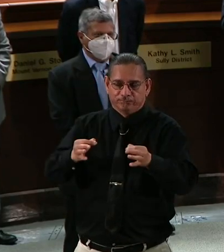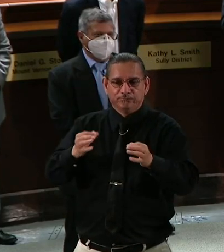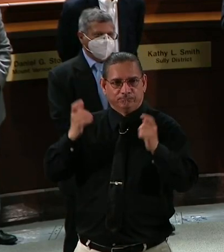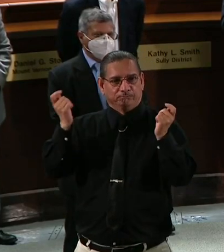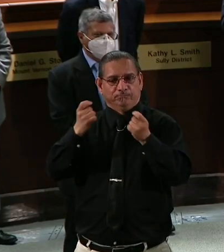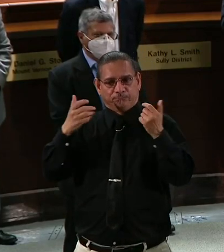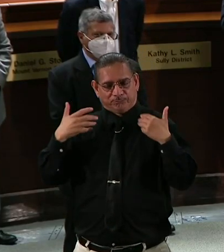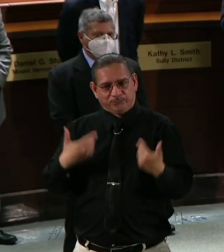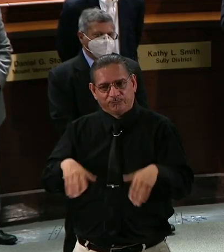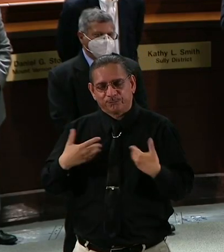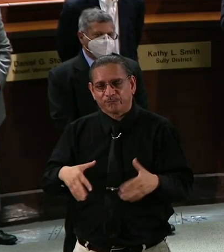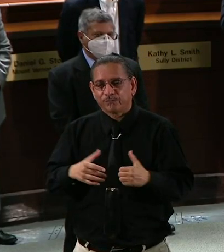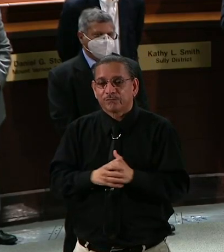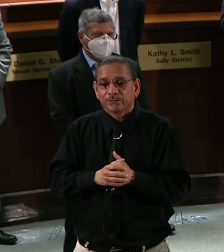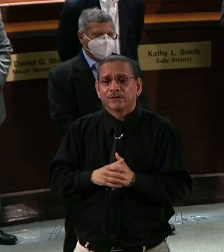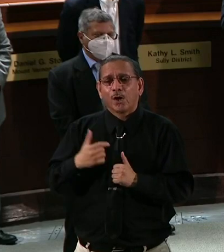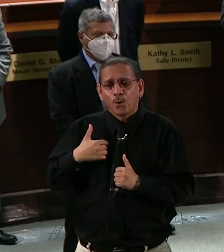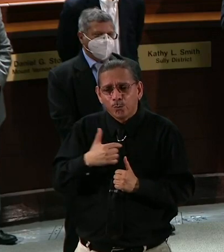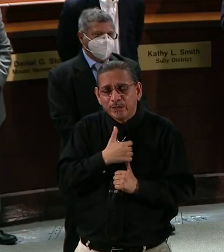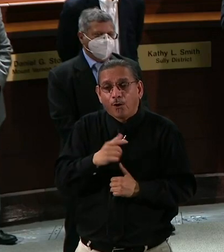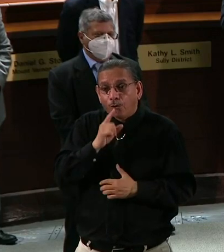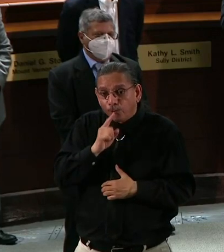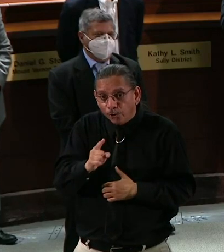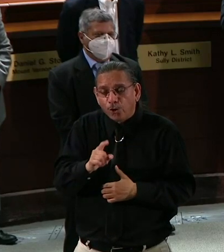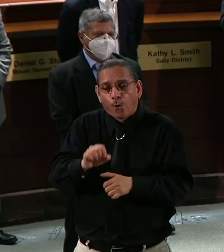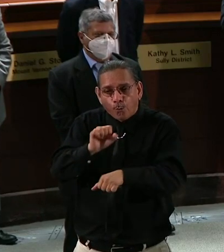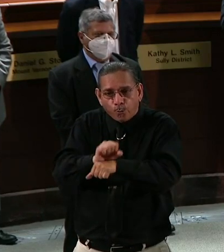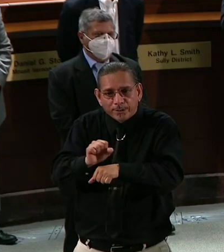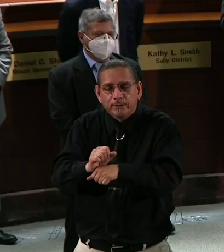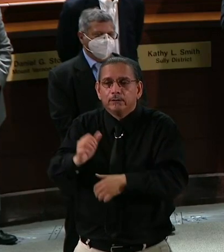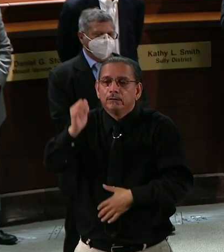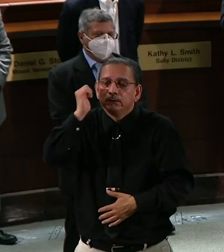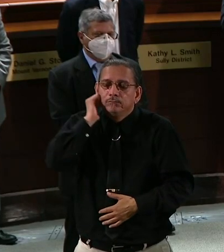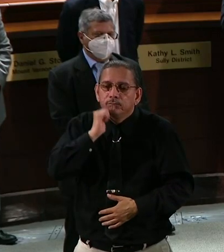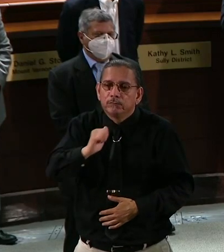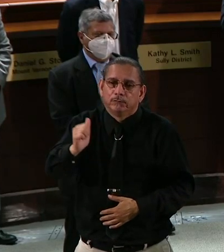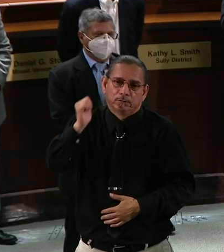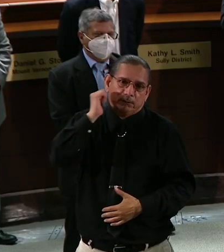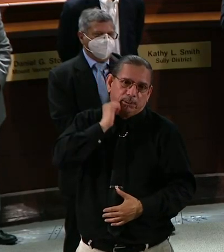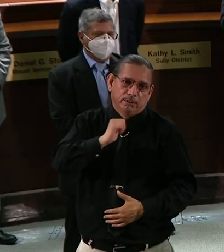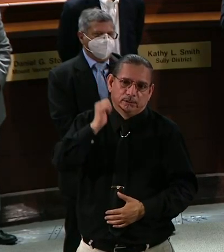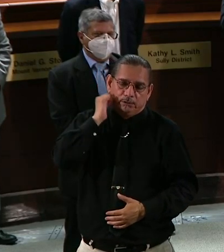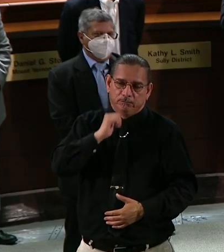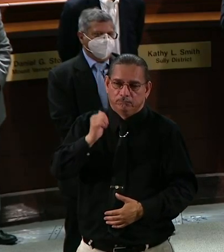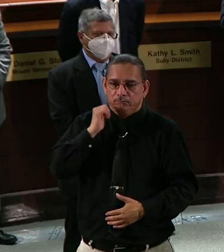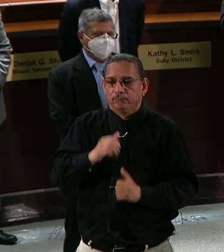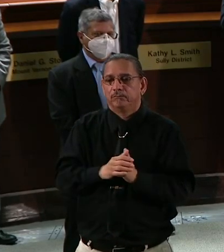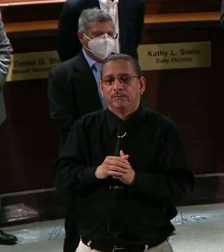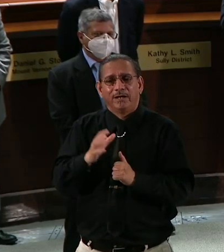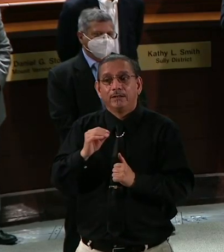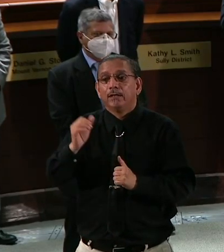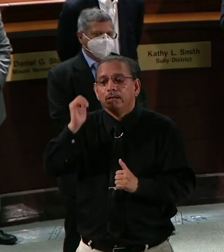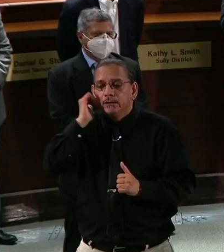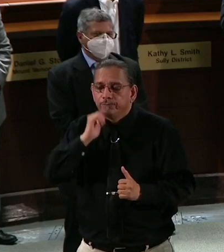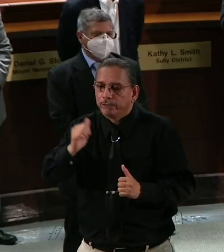GOING TO THOUSAND STATUS ELLIPSOIDAL MISTER HANDY GET THAT I'LL HAVE THE IDEA HE